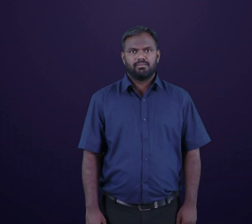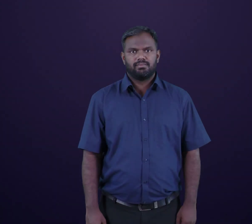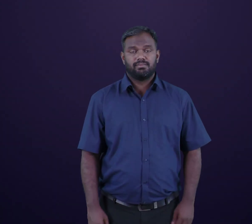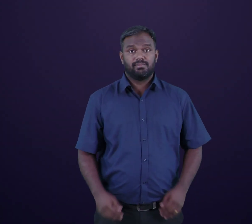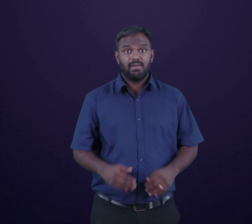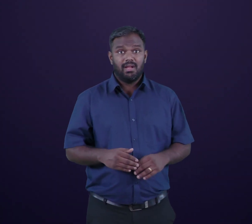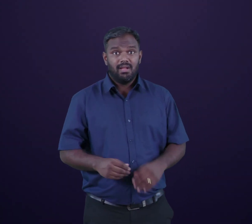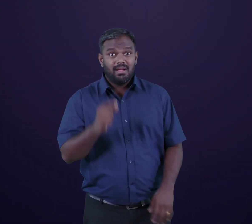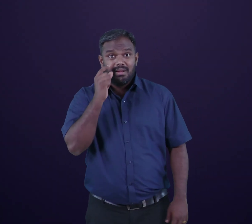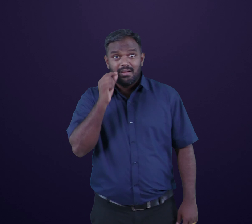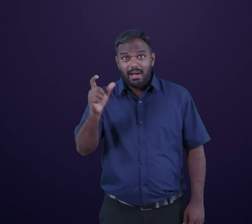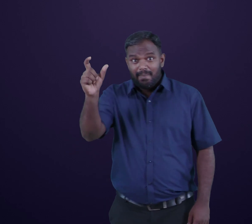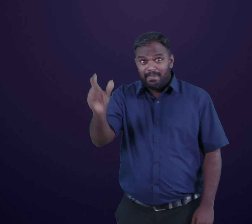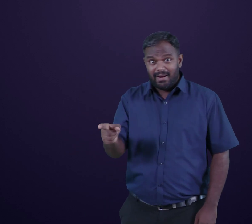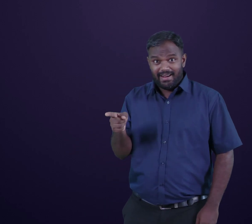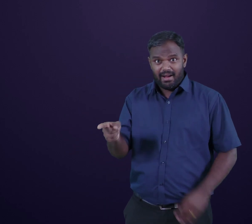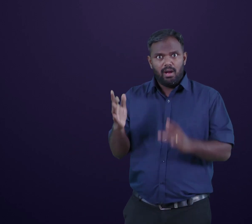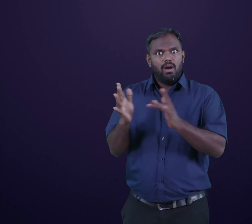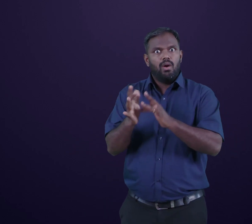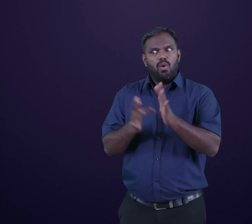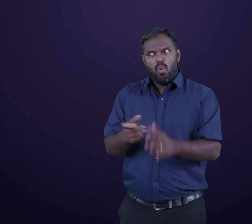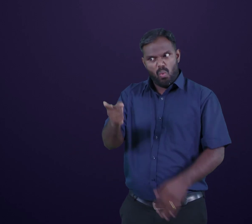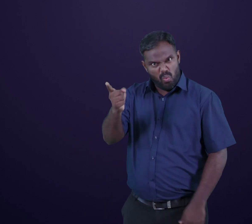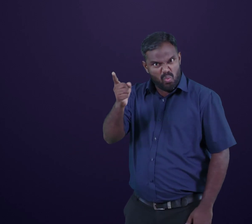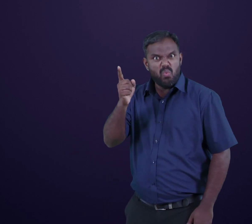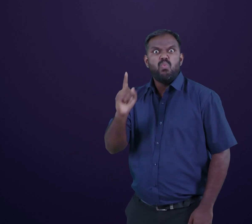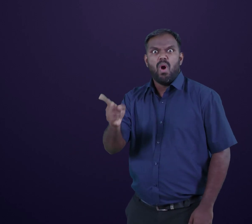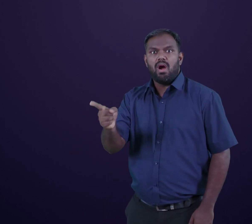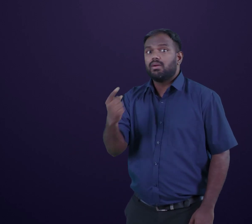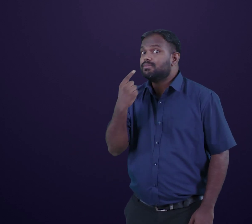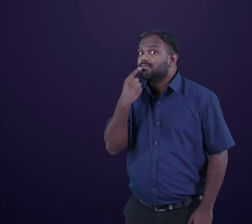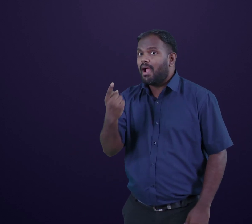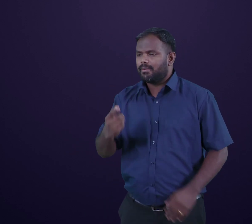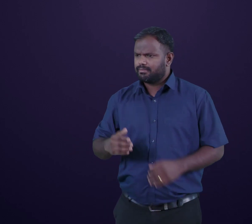Jesus told the man to go, but he gave him a strong warning: